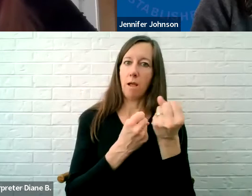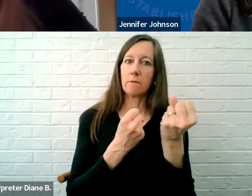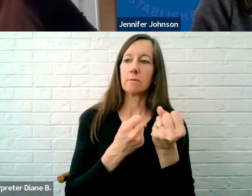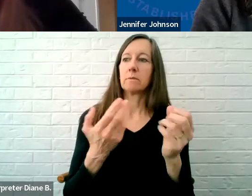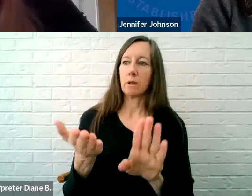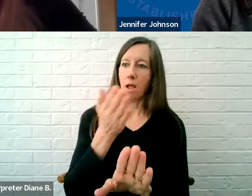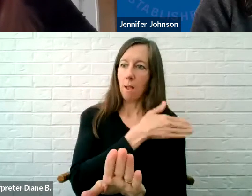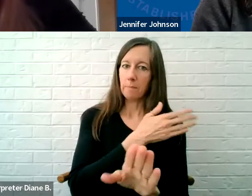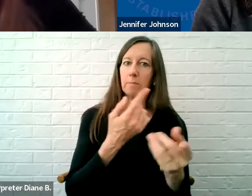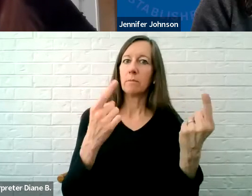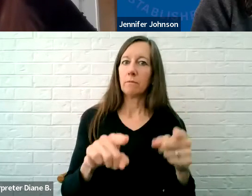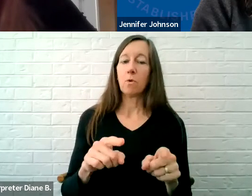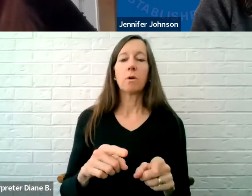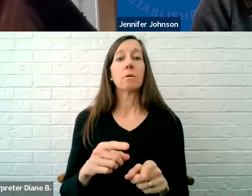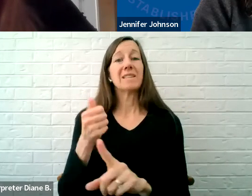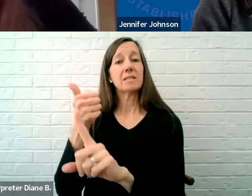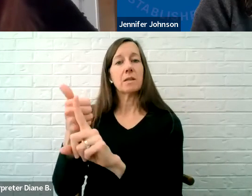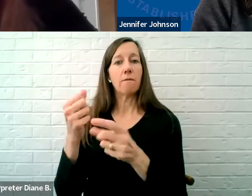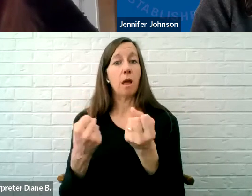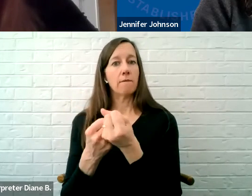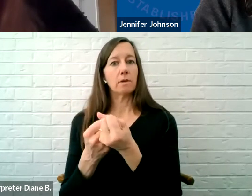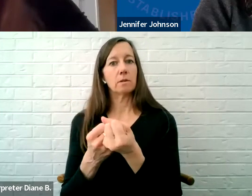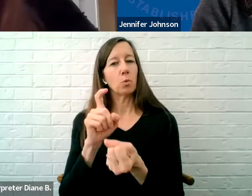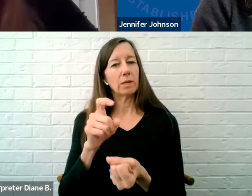this information because they don't know how hard people have thought.